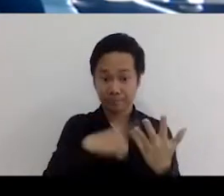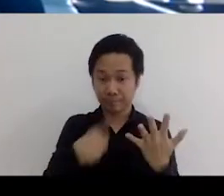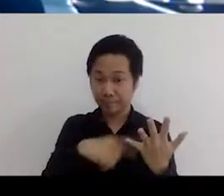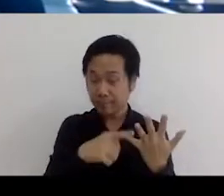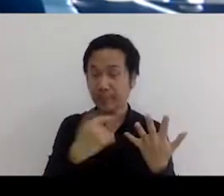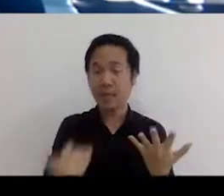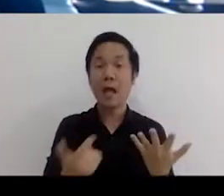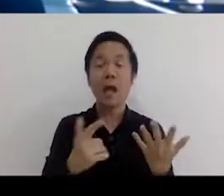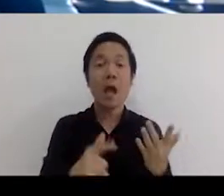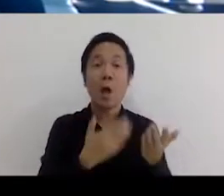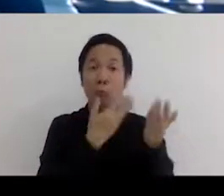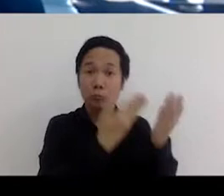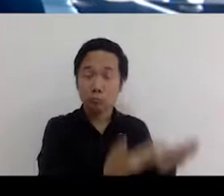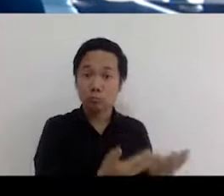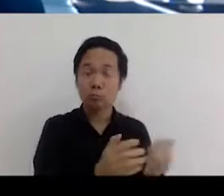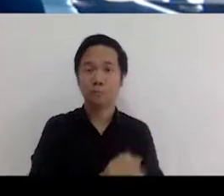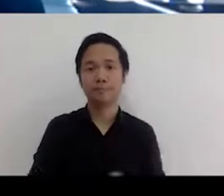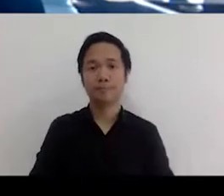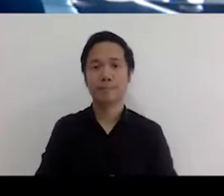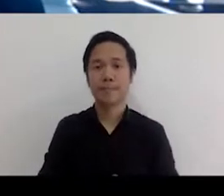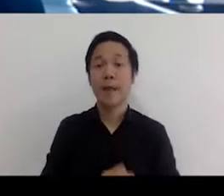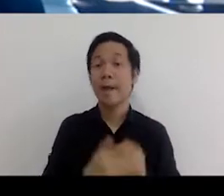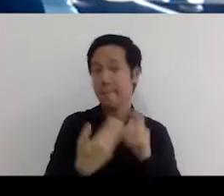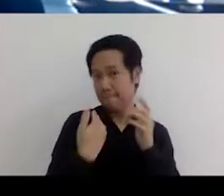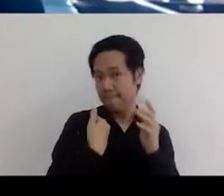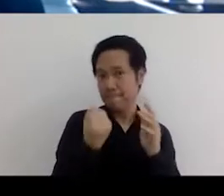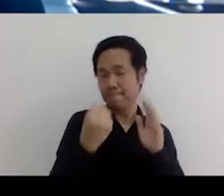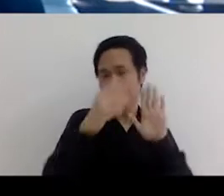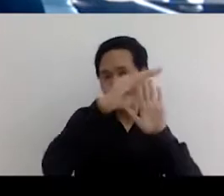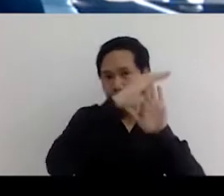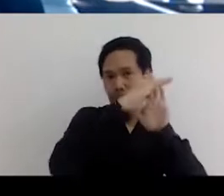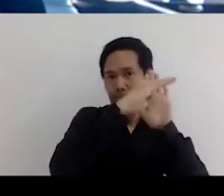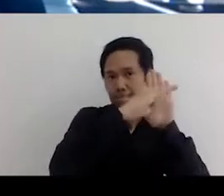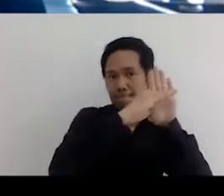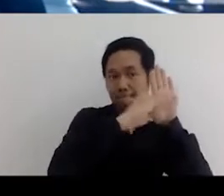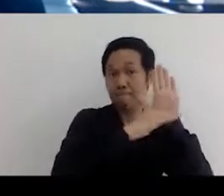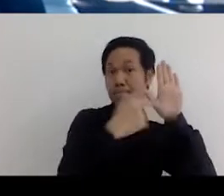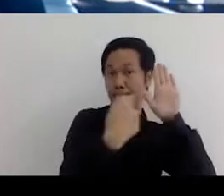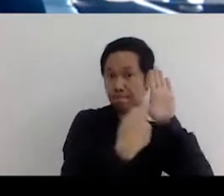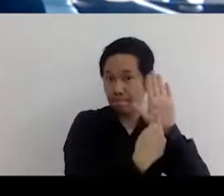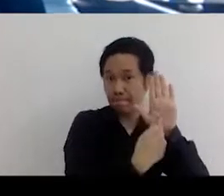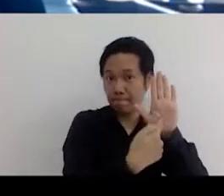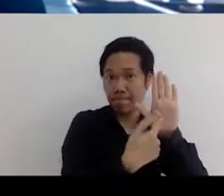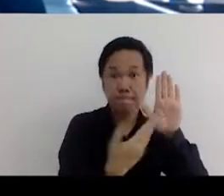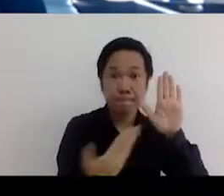So all these two guidelines are really helpful for us, but also for our partners, the NGOs.